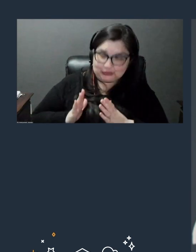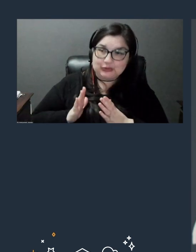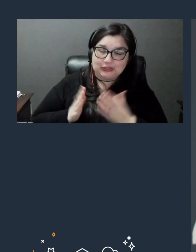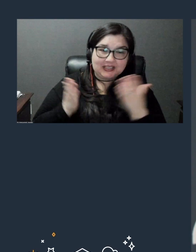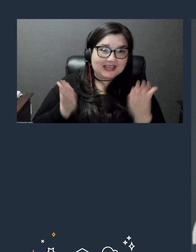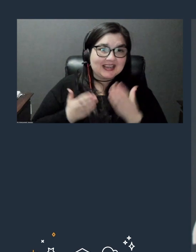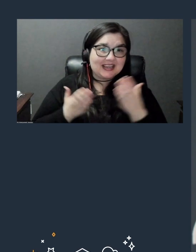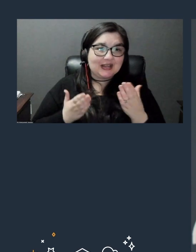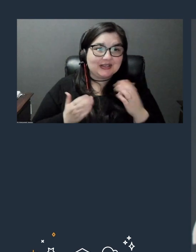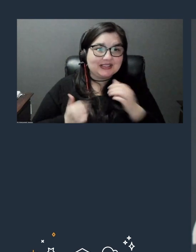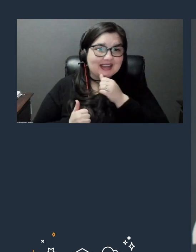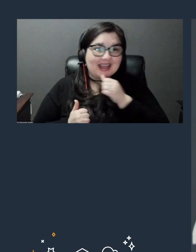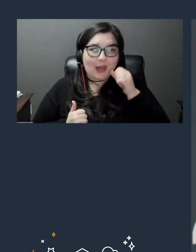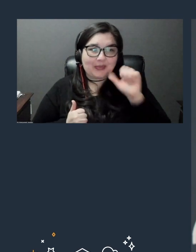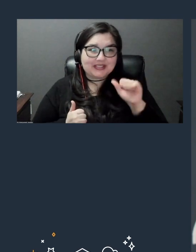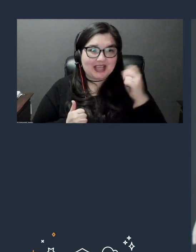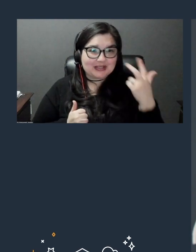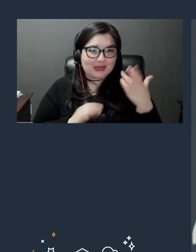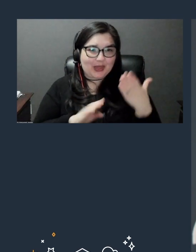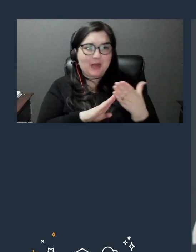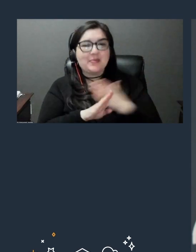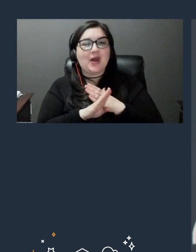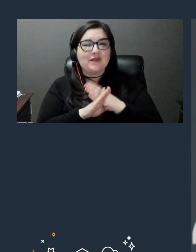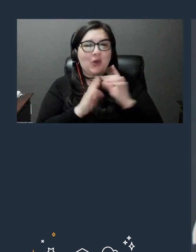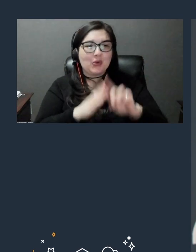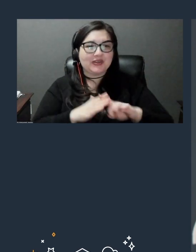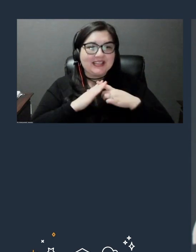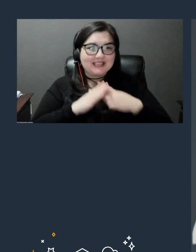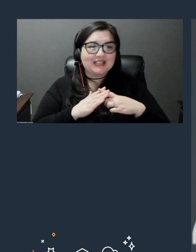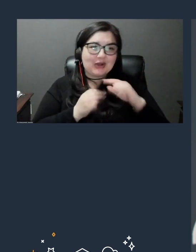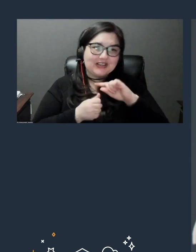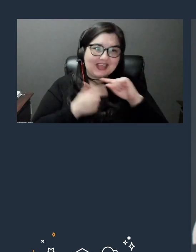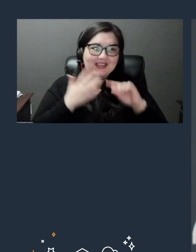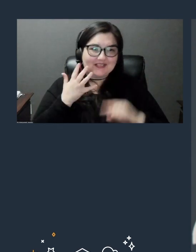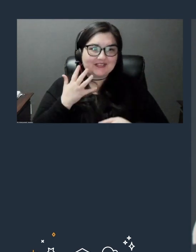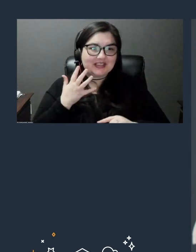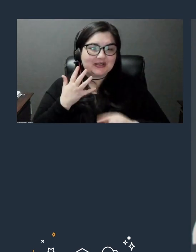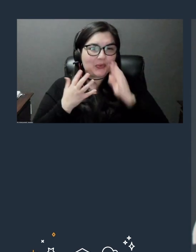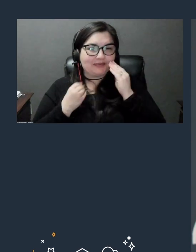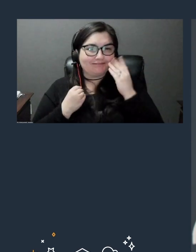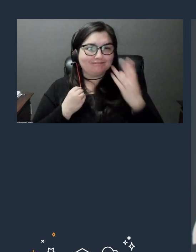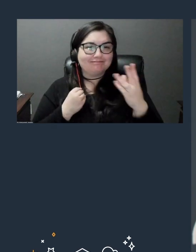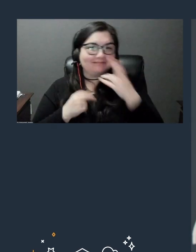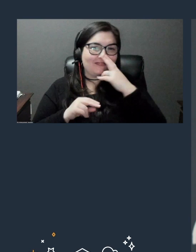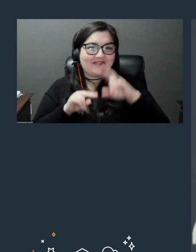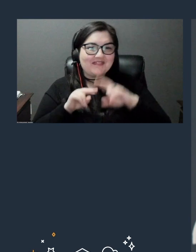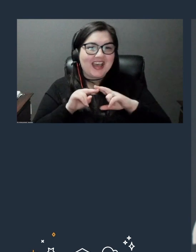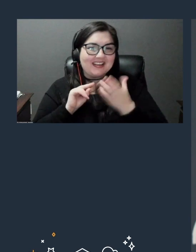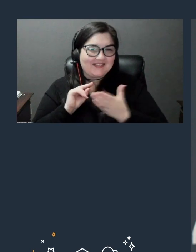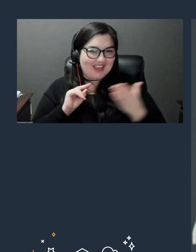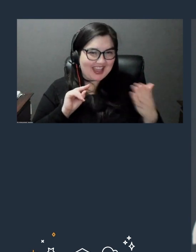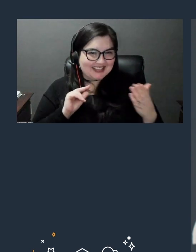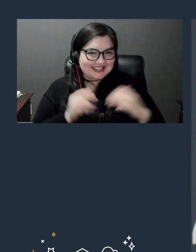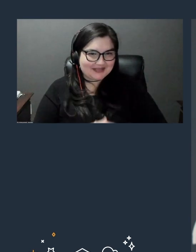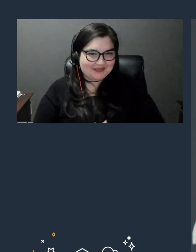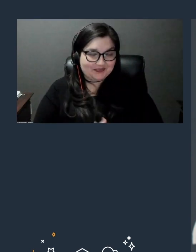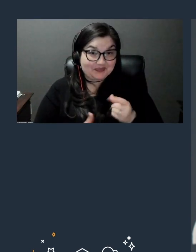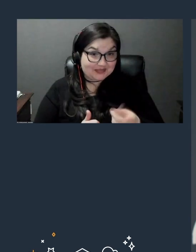And before getting started on the features, I would like to share a couple of fun facts with you. Do you know, Amazon S3 performs more than